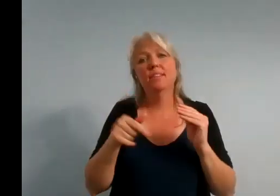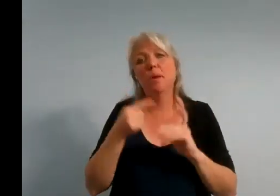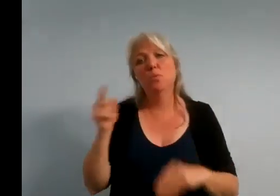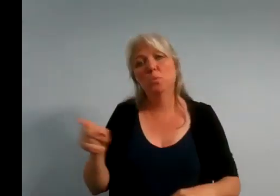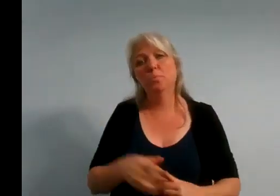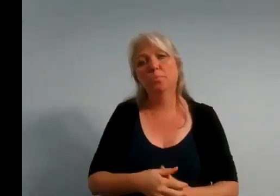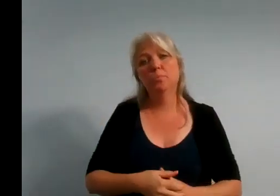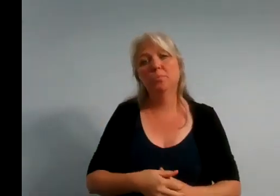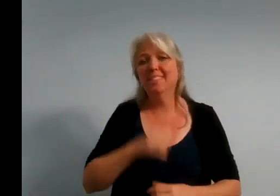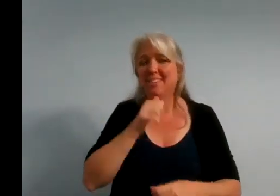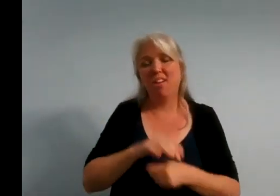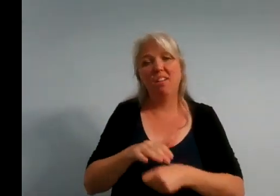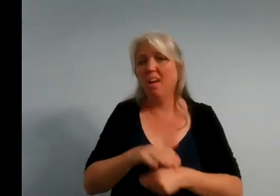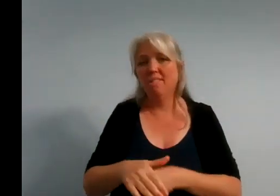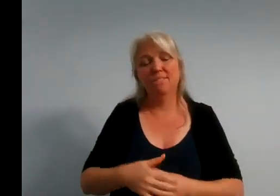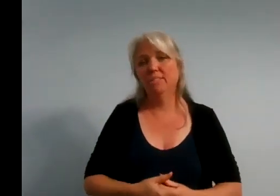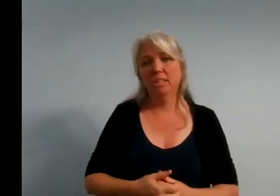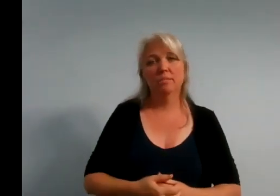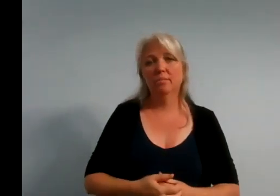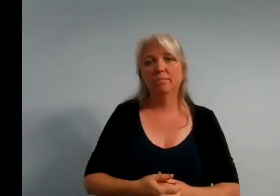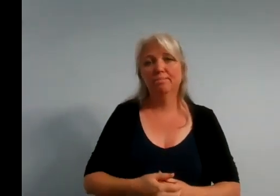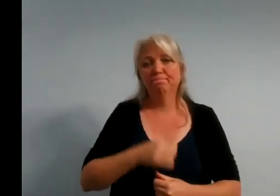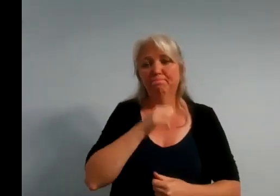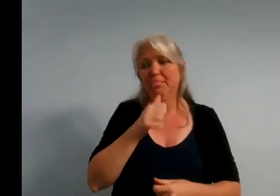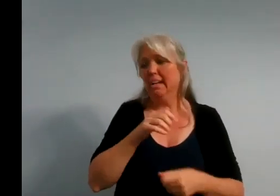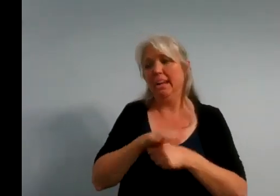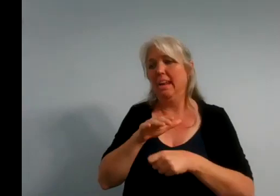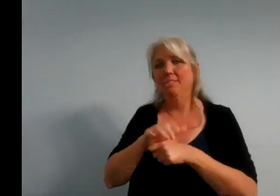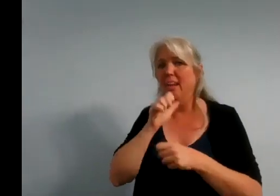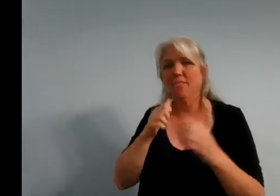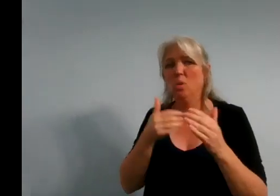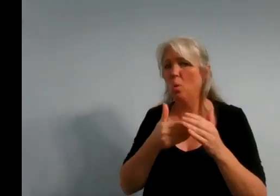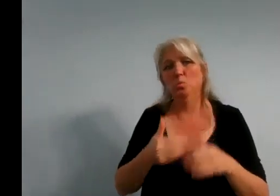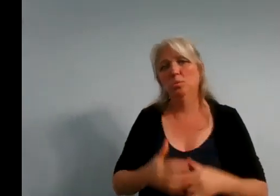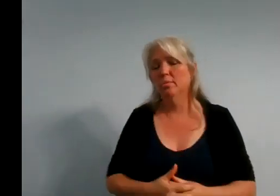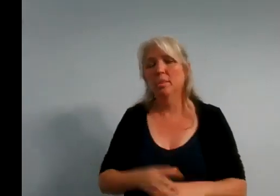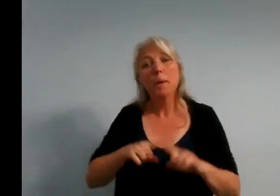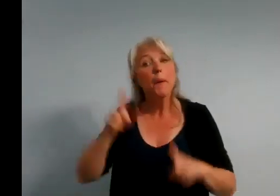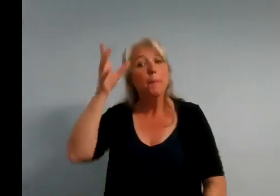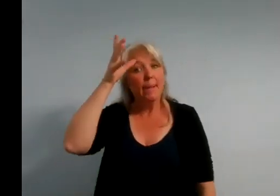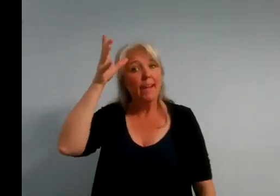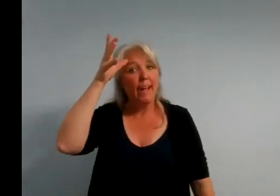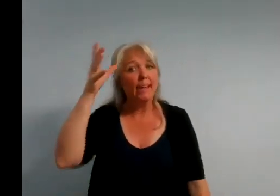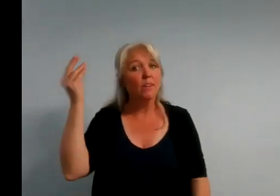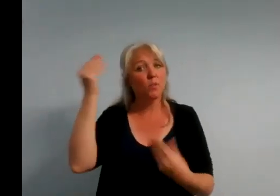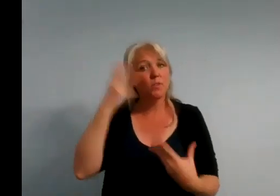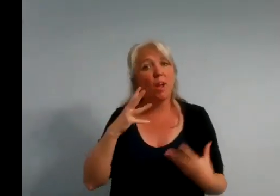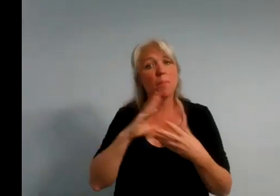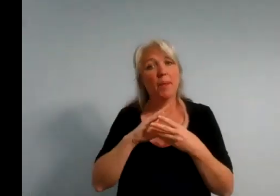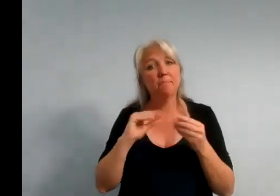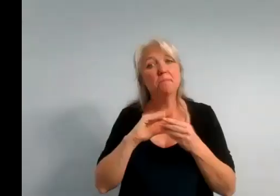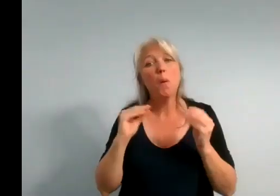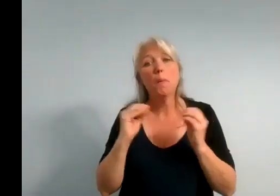and that’s not enough, that’s not near enough. But Daddy is going to tell me more; I know he will,